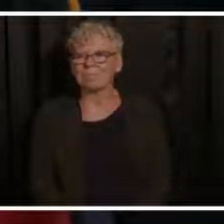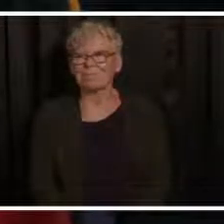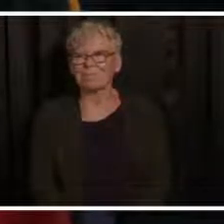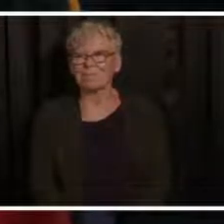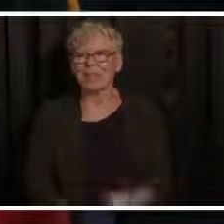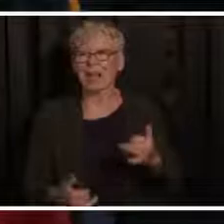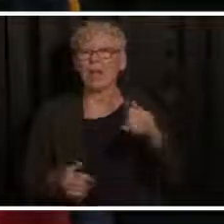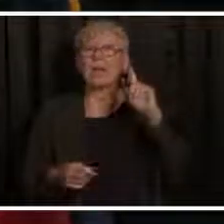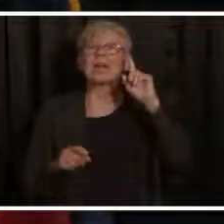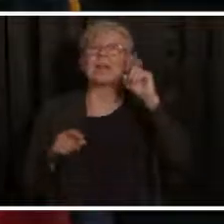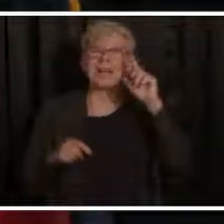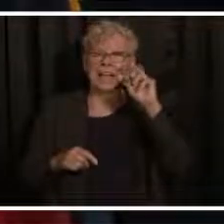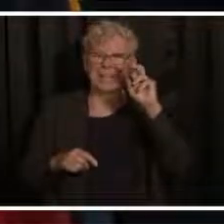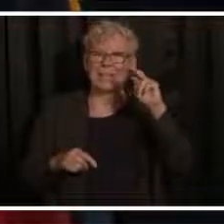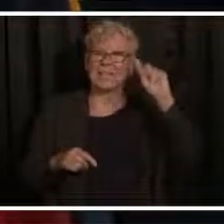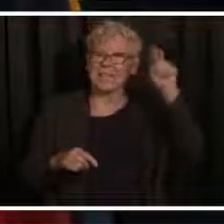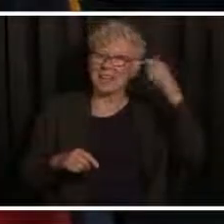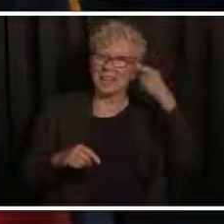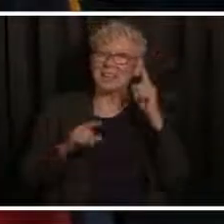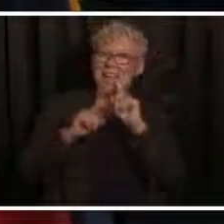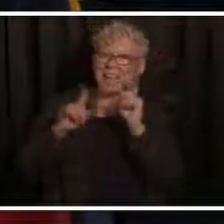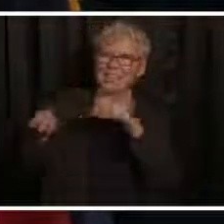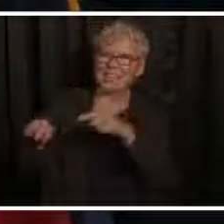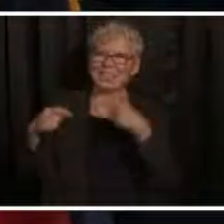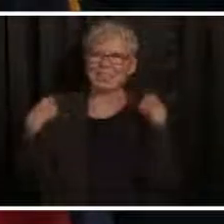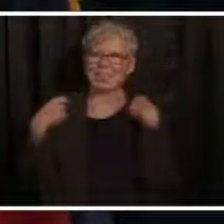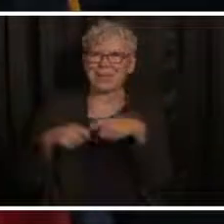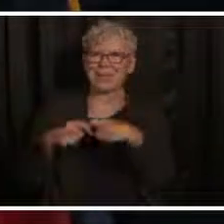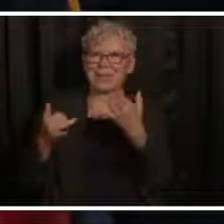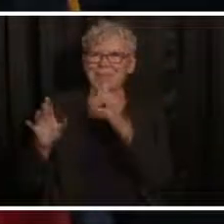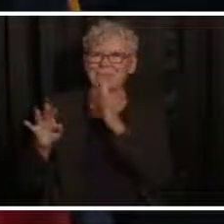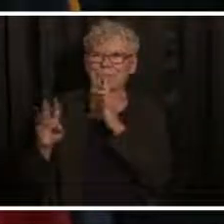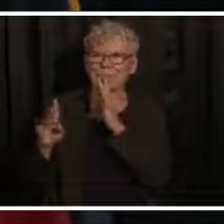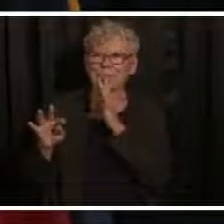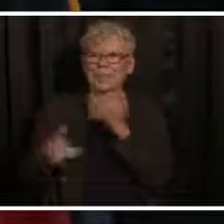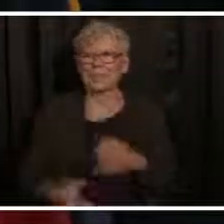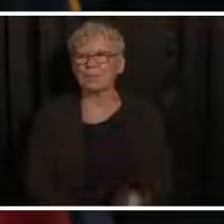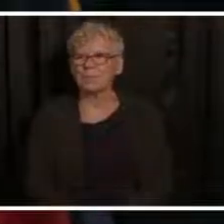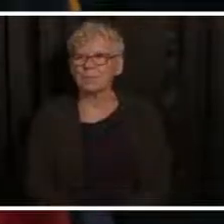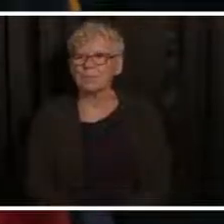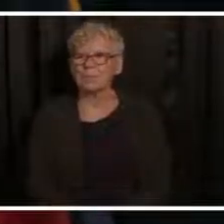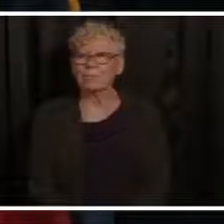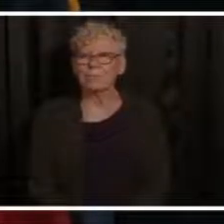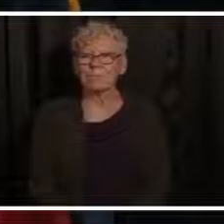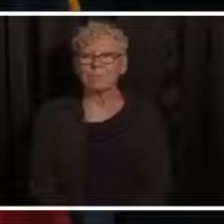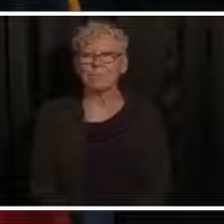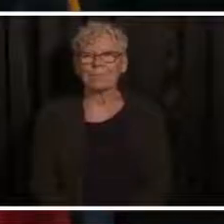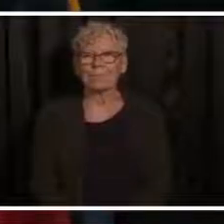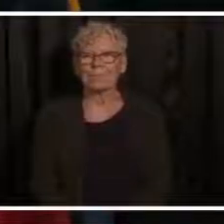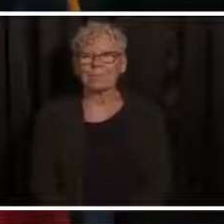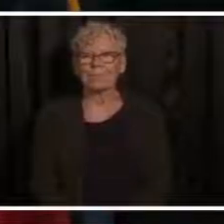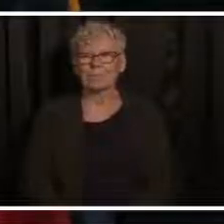uh. salute.